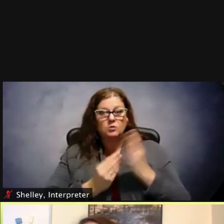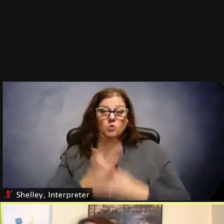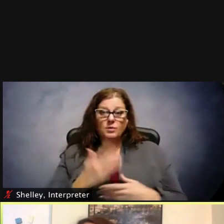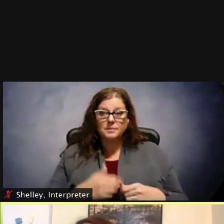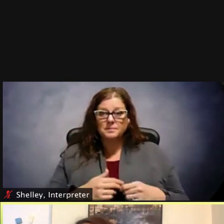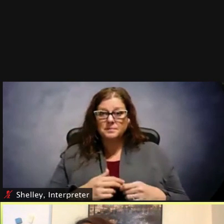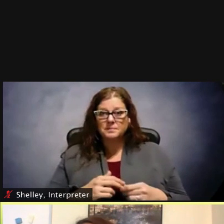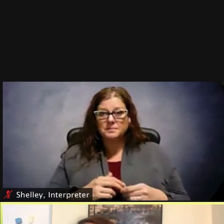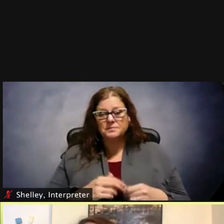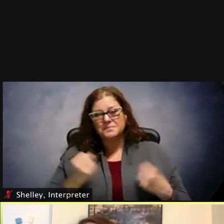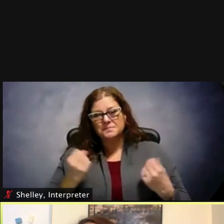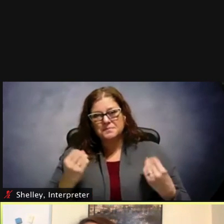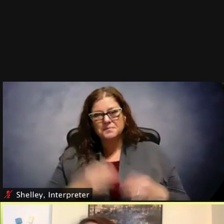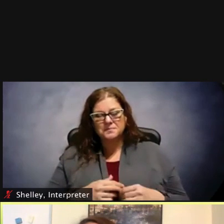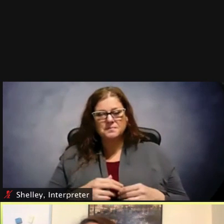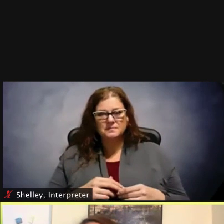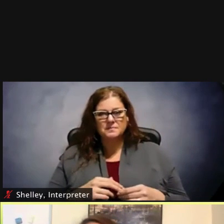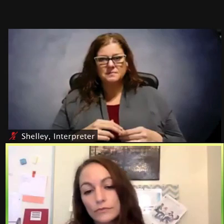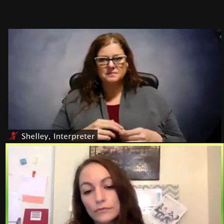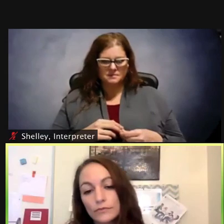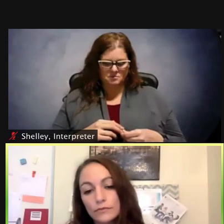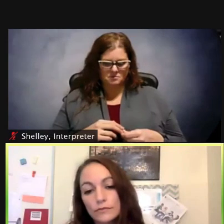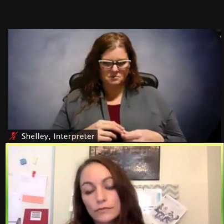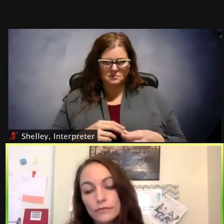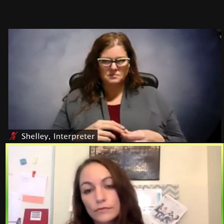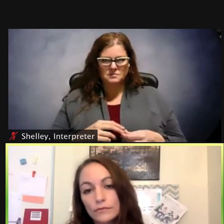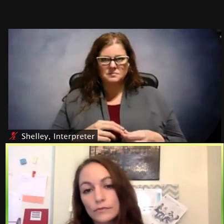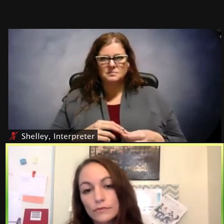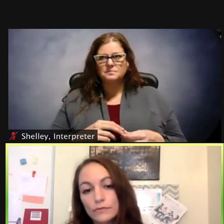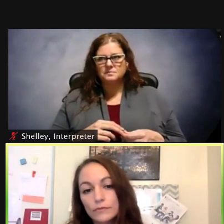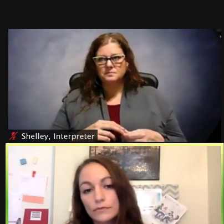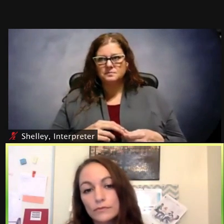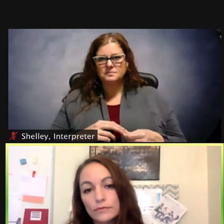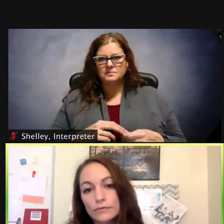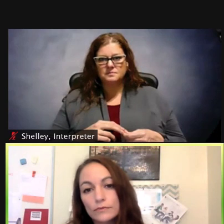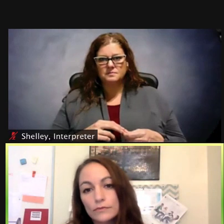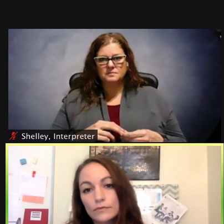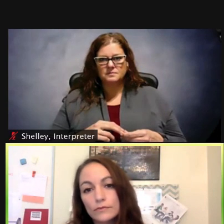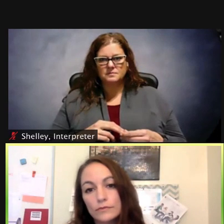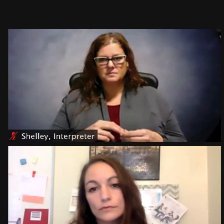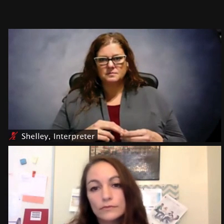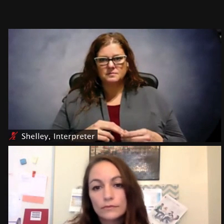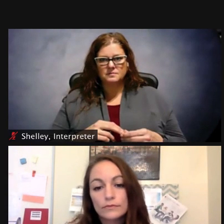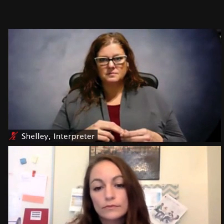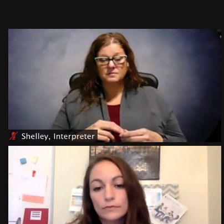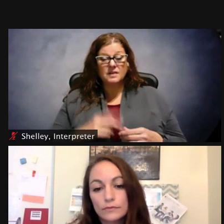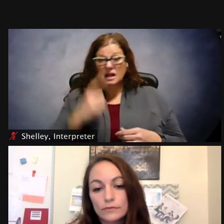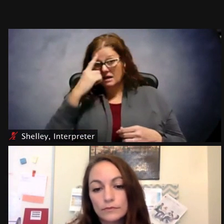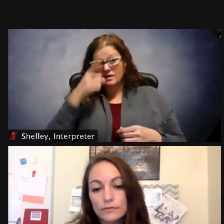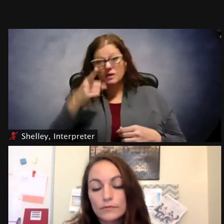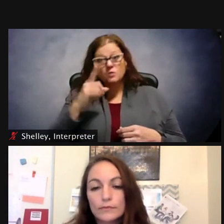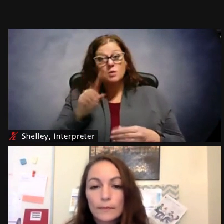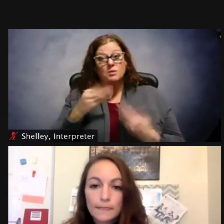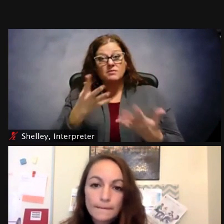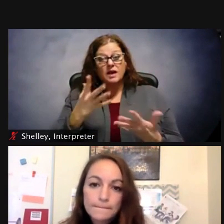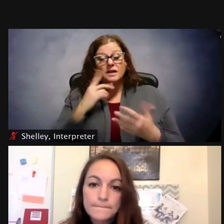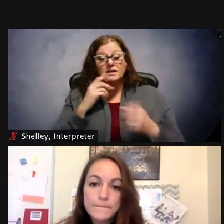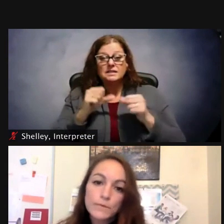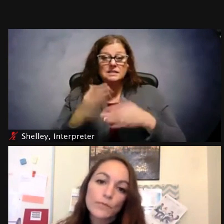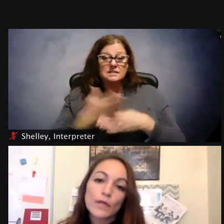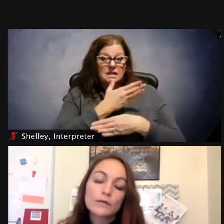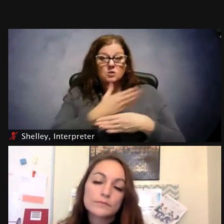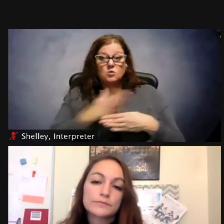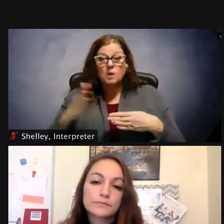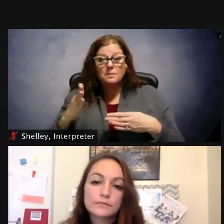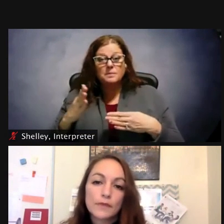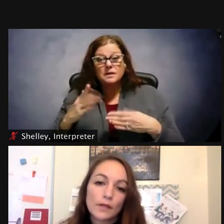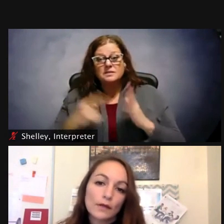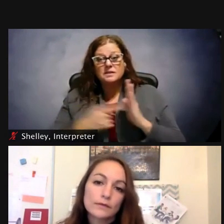[CARA] And I think you are providing him the continuum. We sometimes think that the teacher